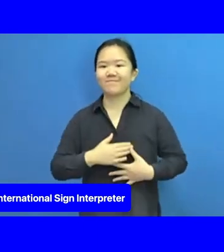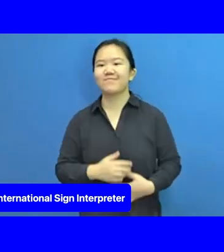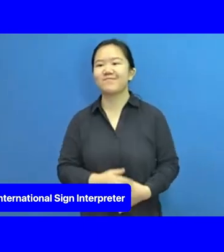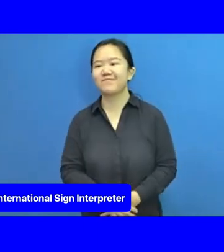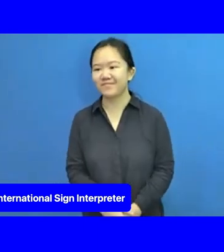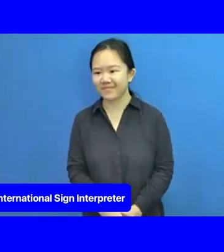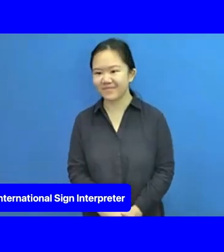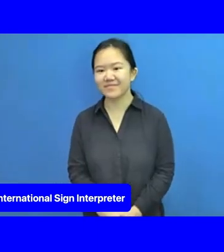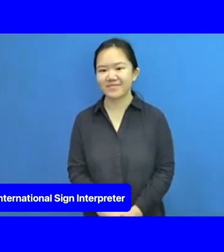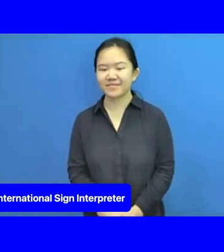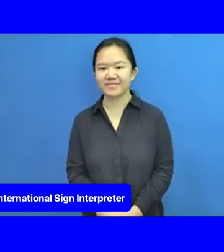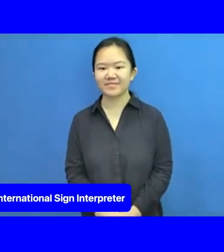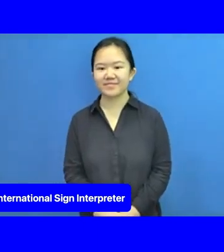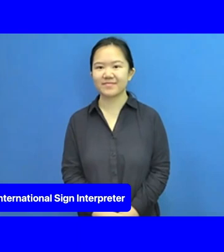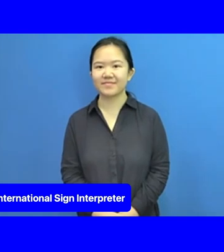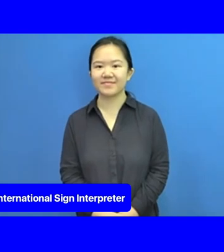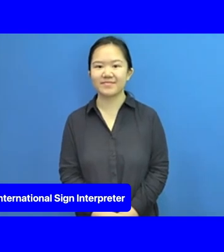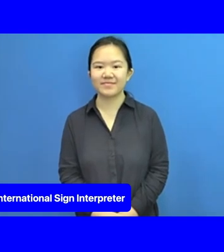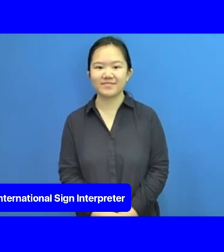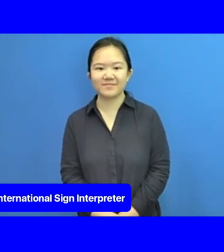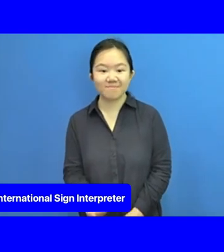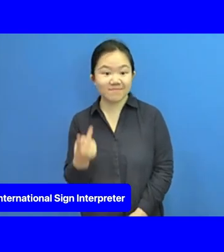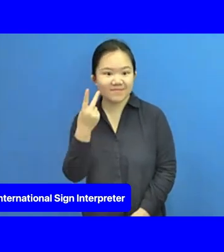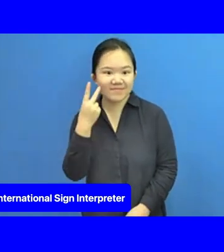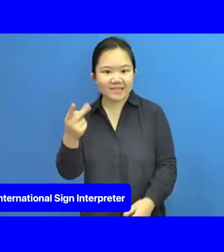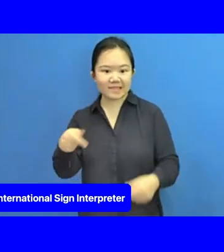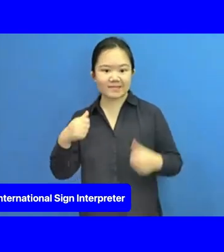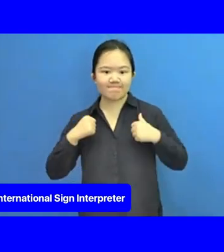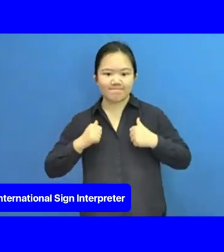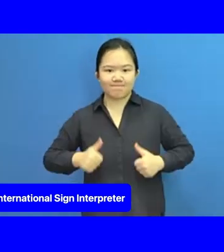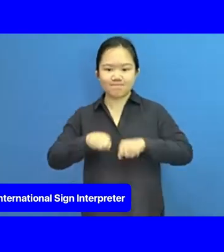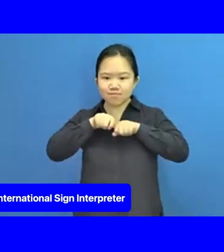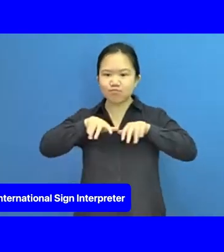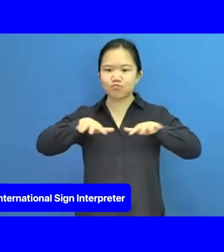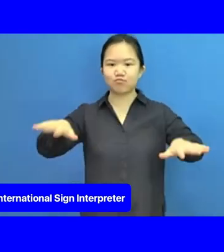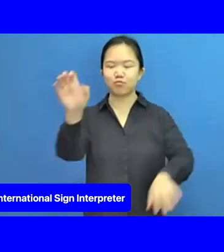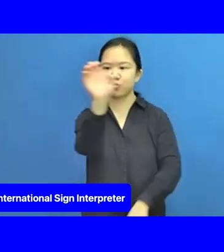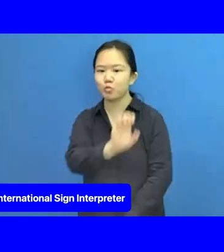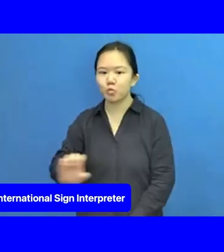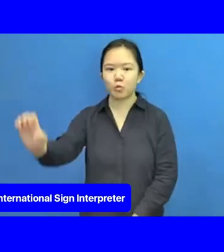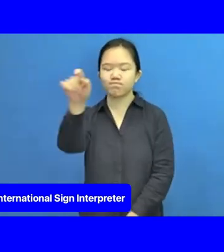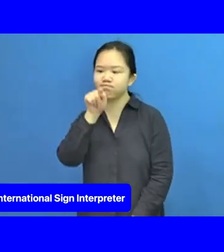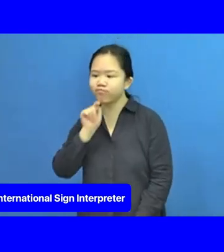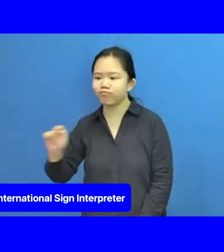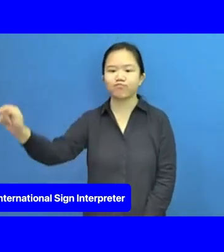that are crossing Europe. Now, getting serious now, why did we join,